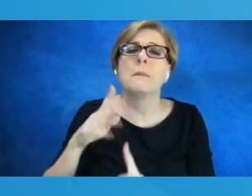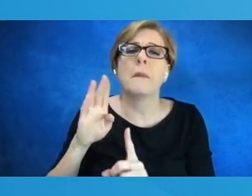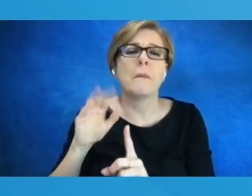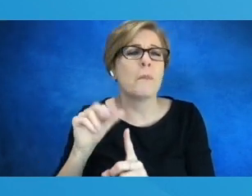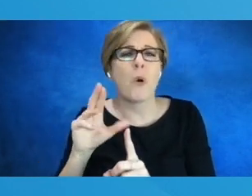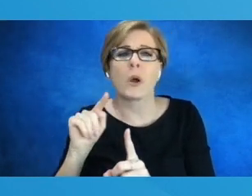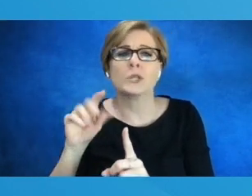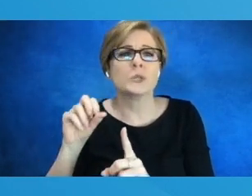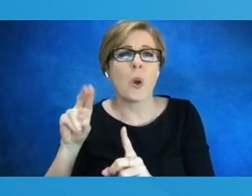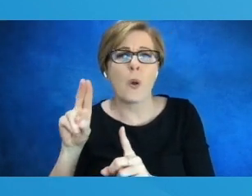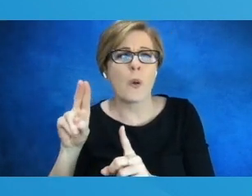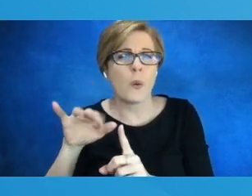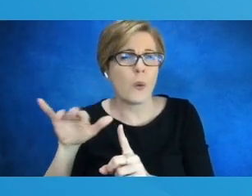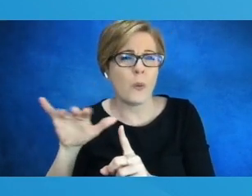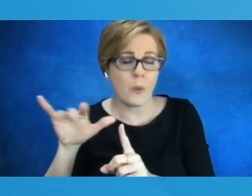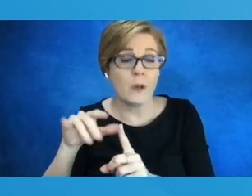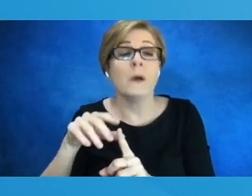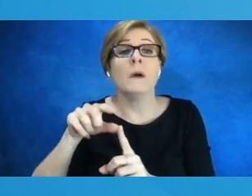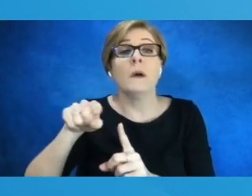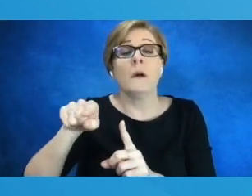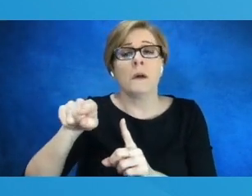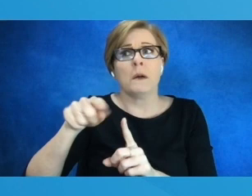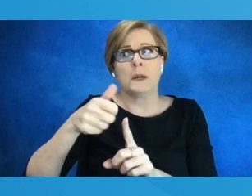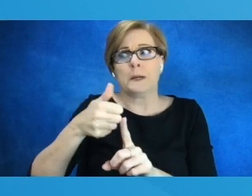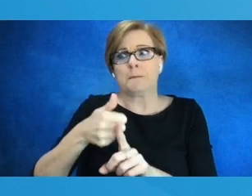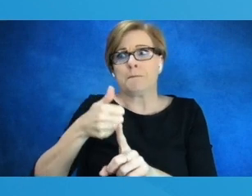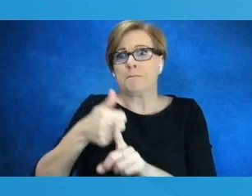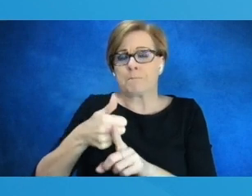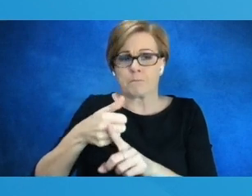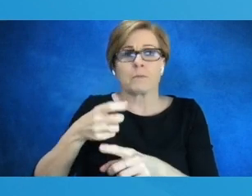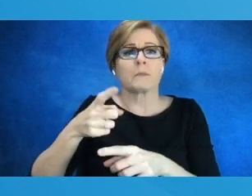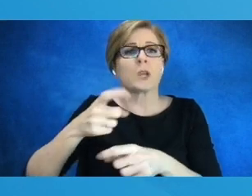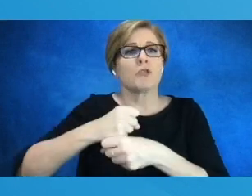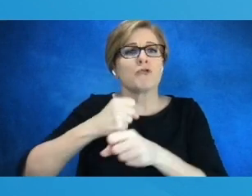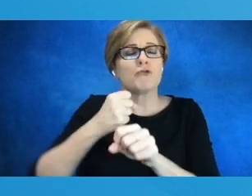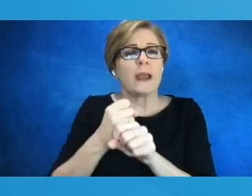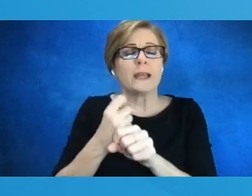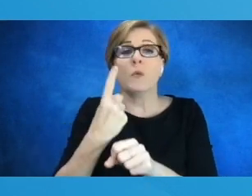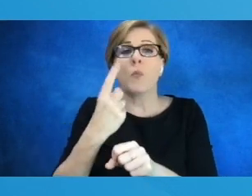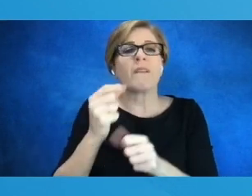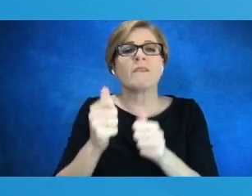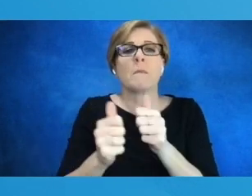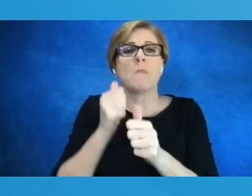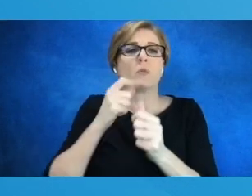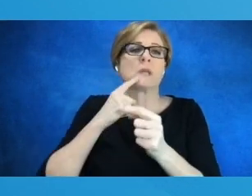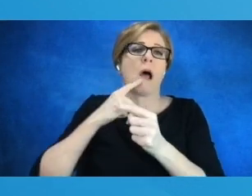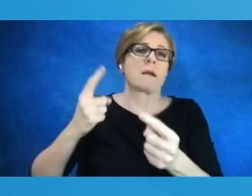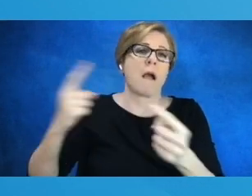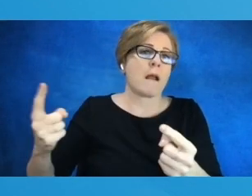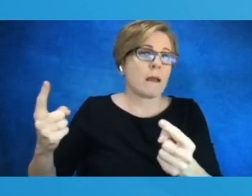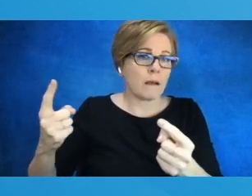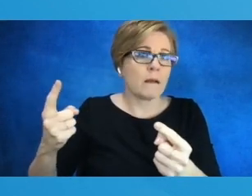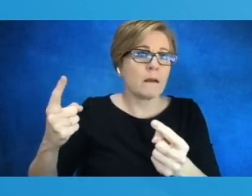is one of maybe the most iconic works. So, next slide, please.